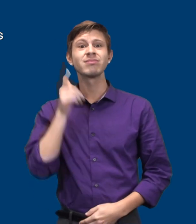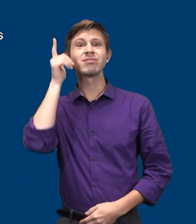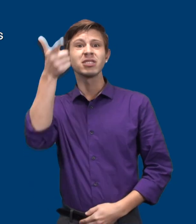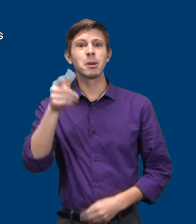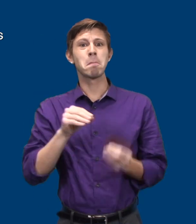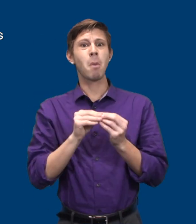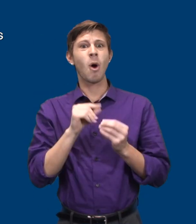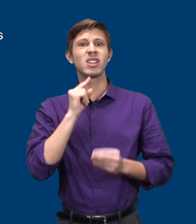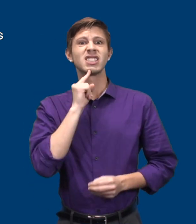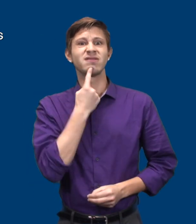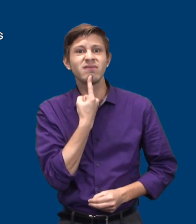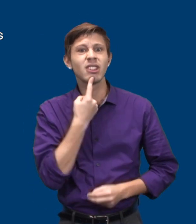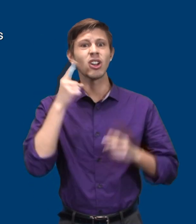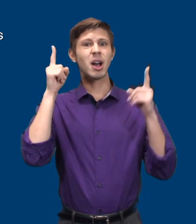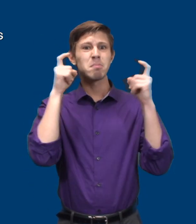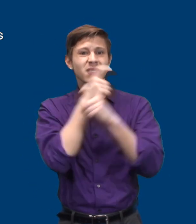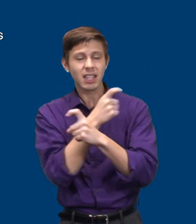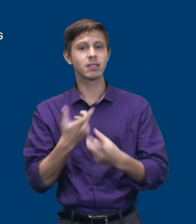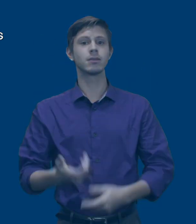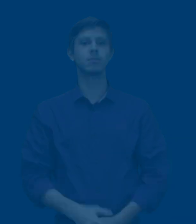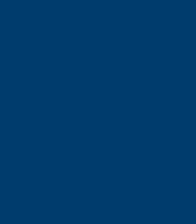It can also cause complications if people do not treat it.